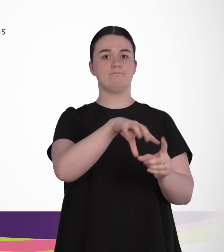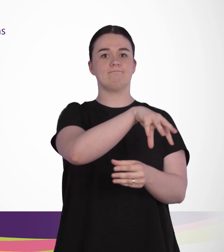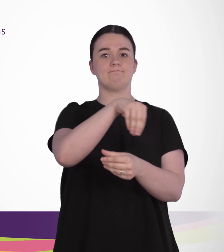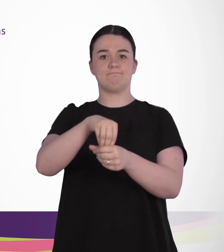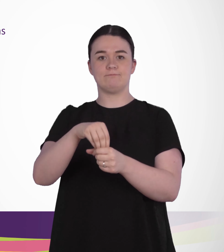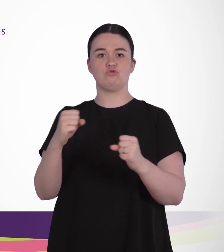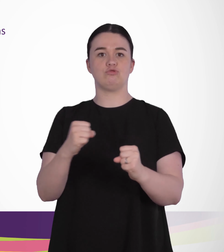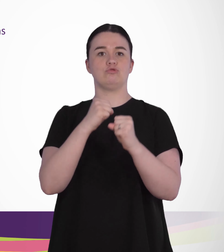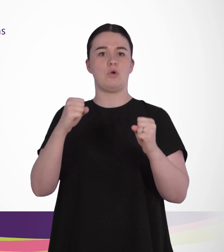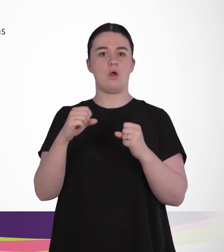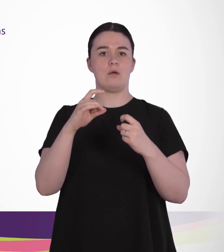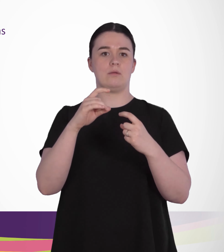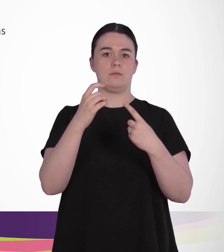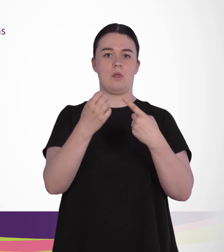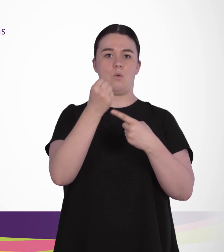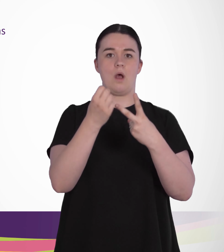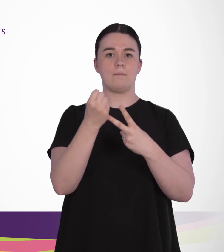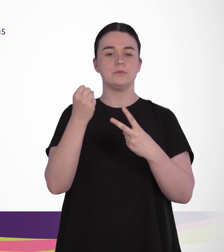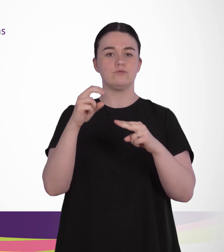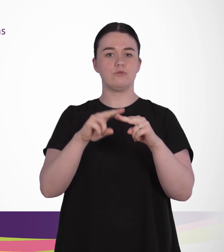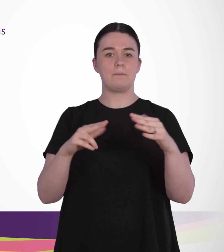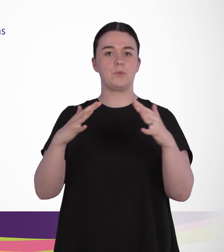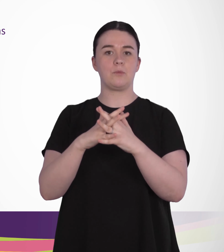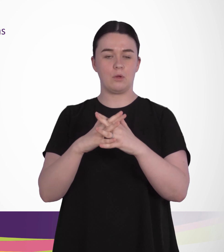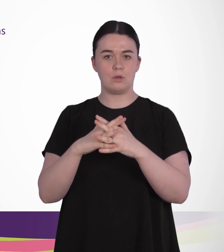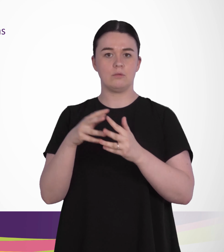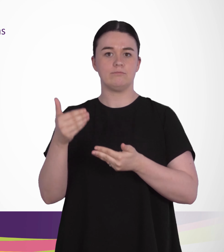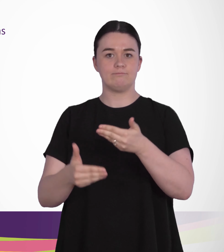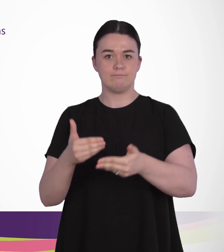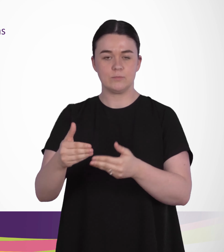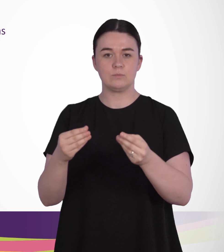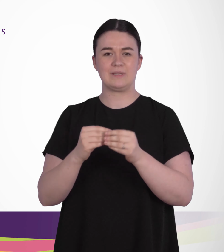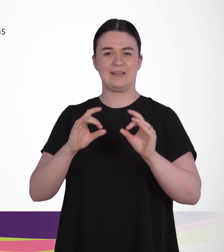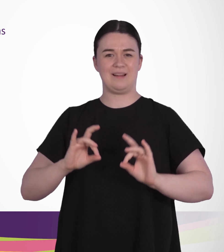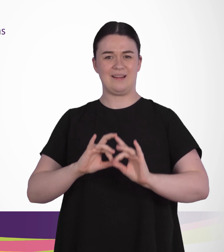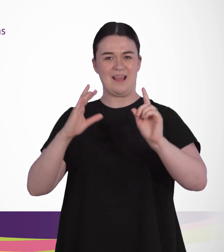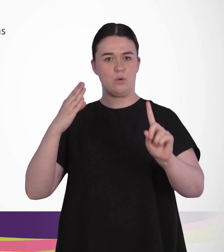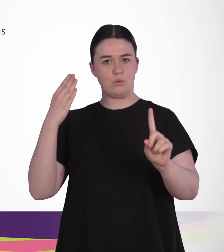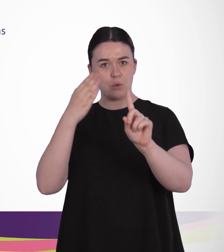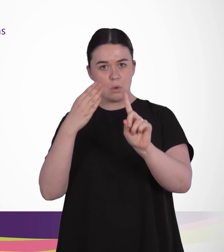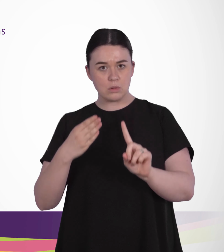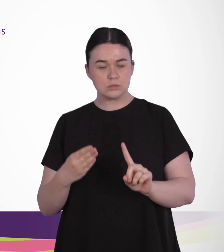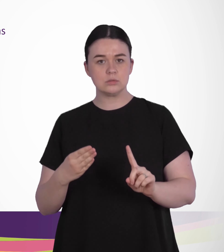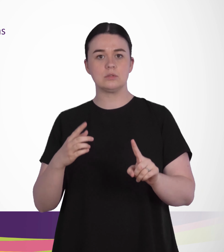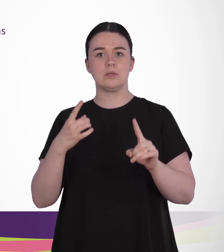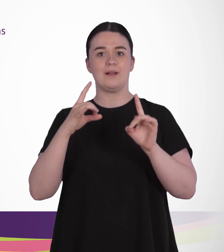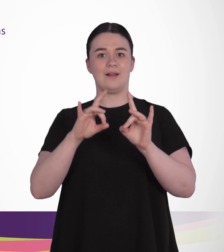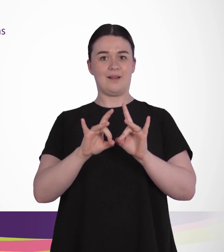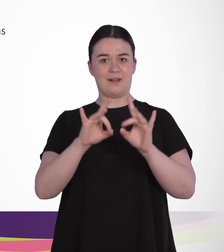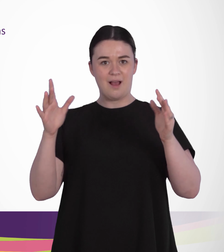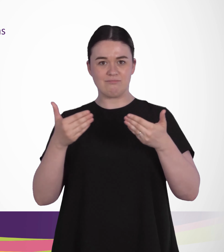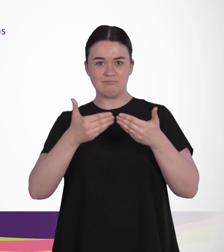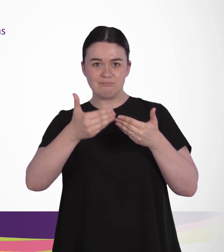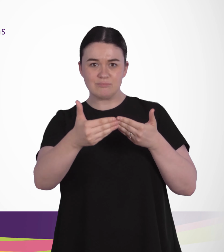includes a strong outcomes framework, with clear goals and objectives,